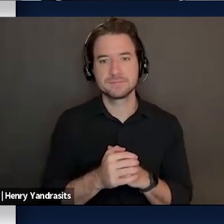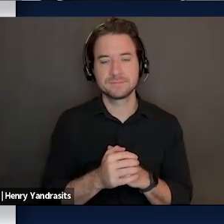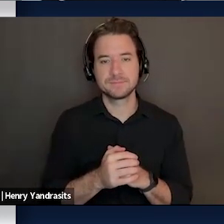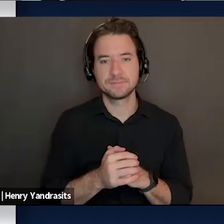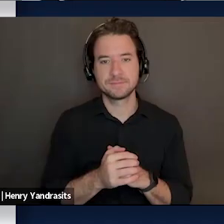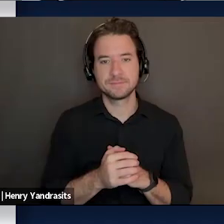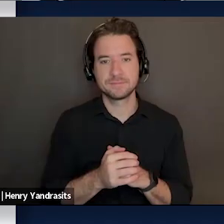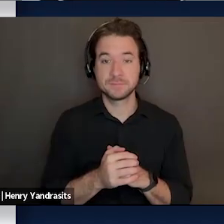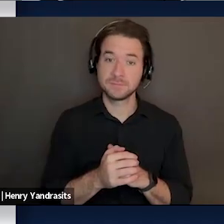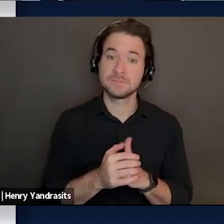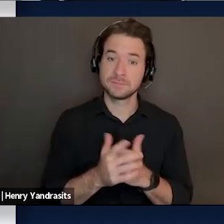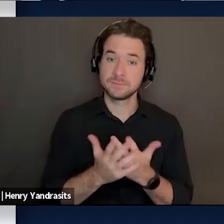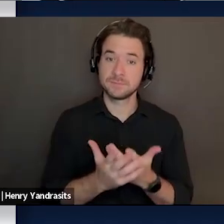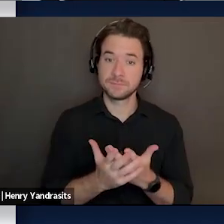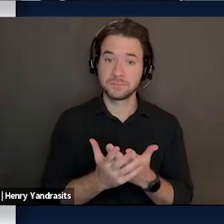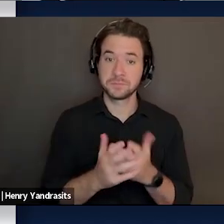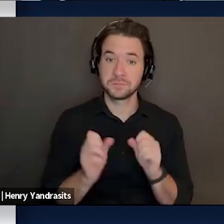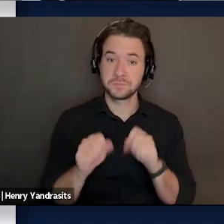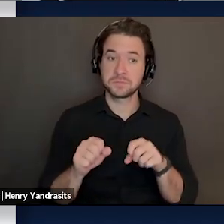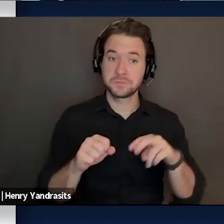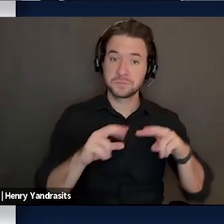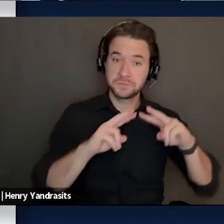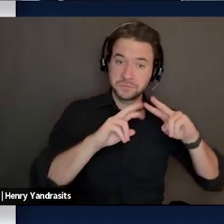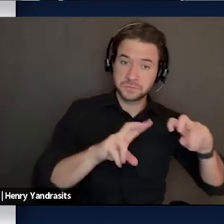You can also explore the data by disability type.